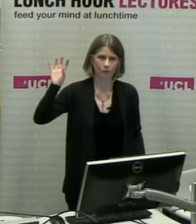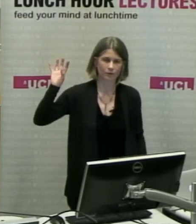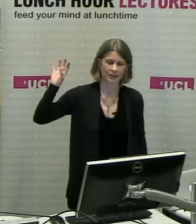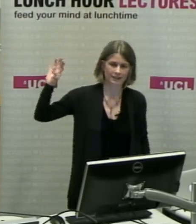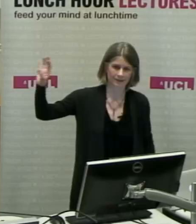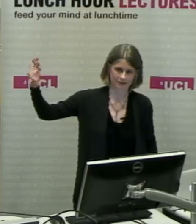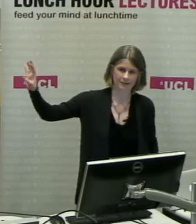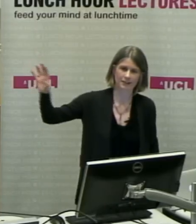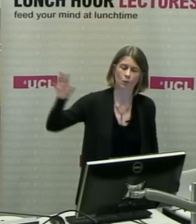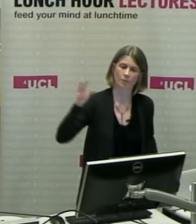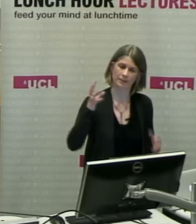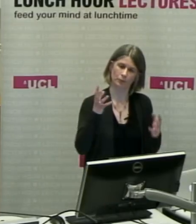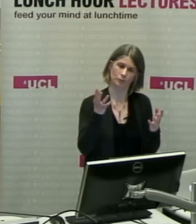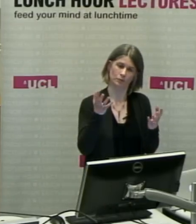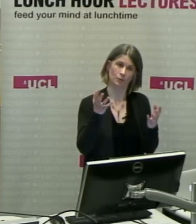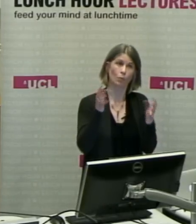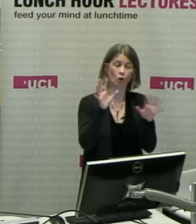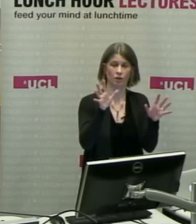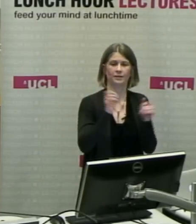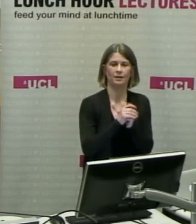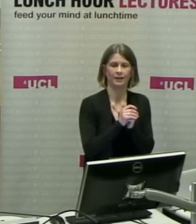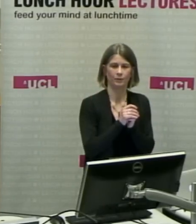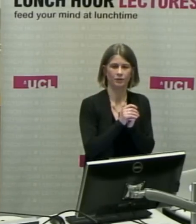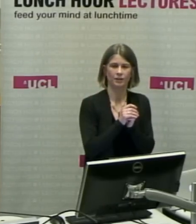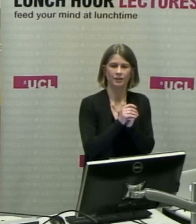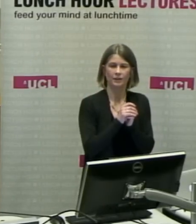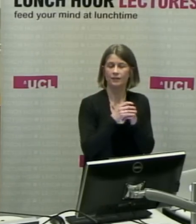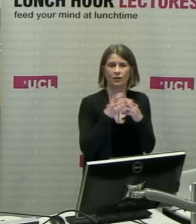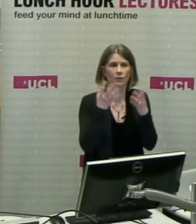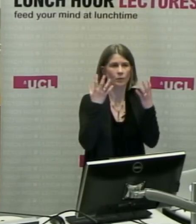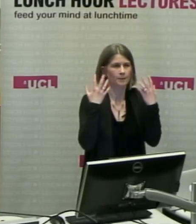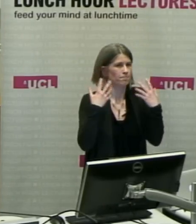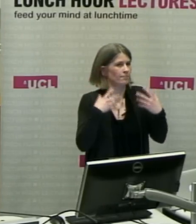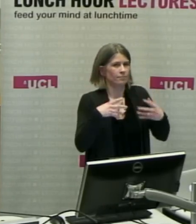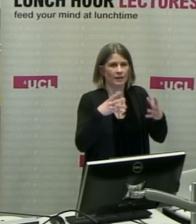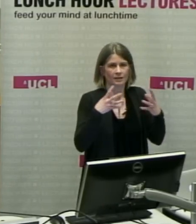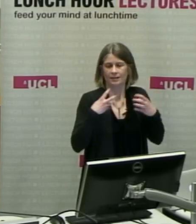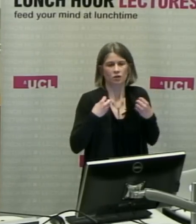All of these studies were people watching sign language, so there's nothing about production,